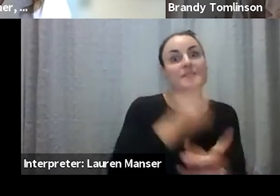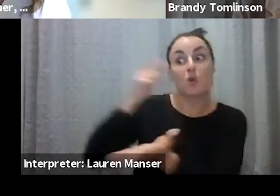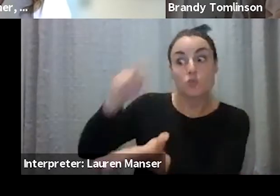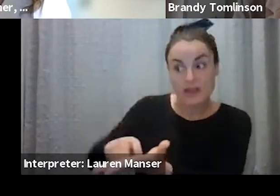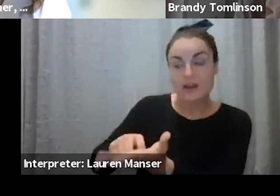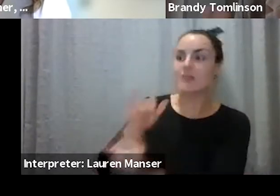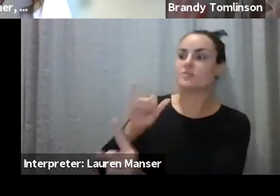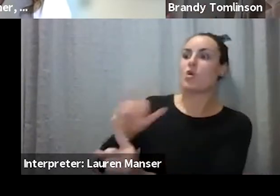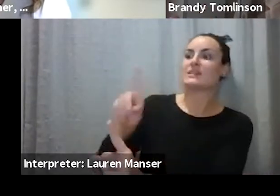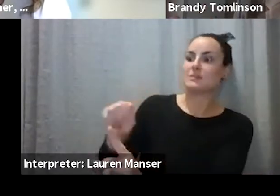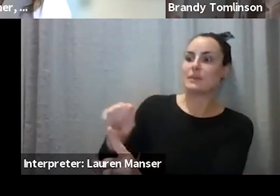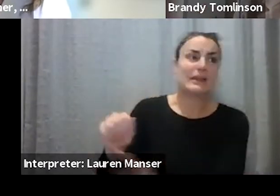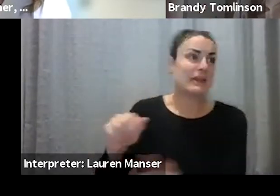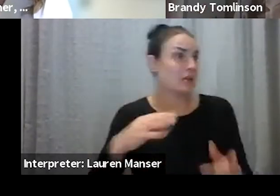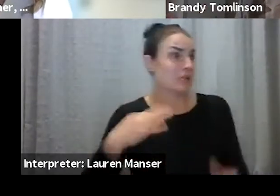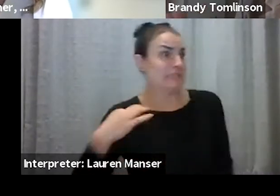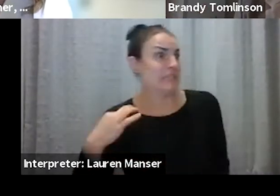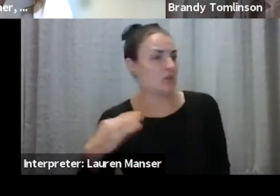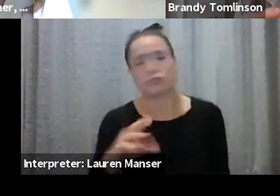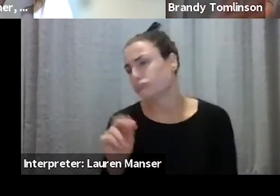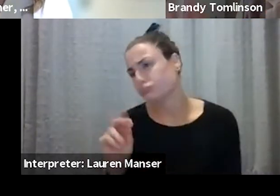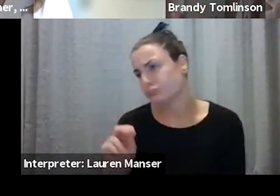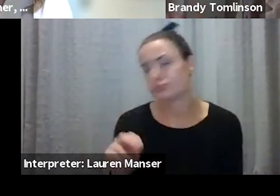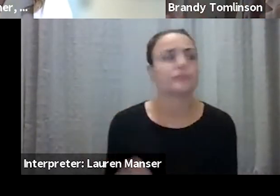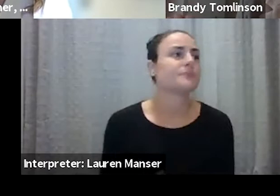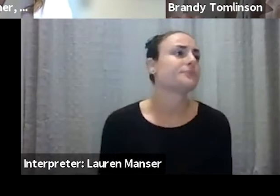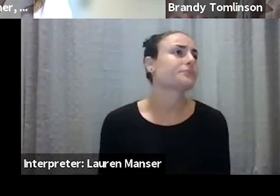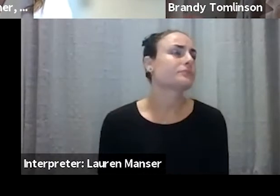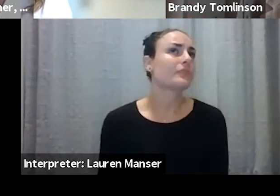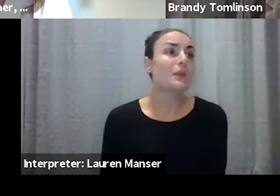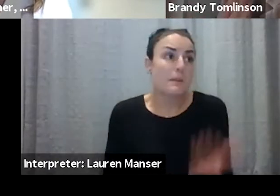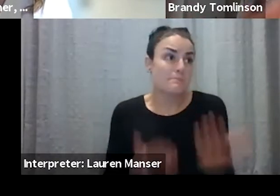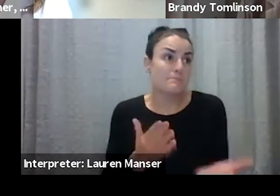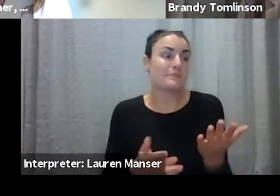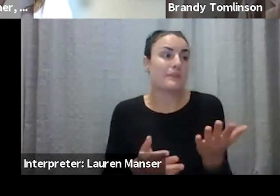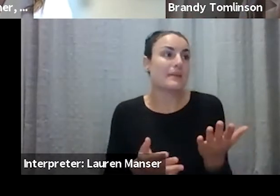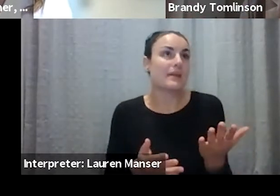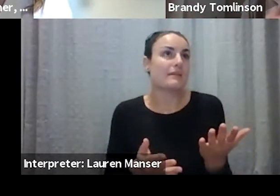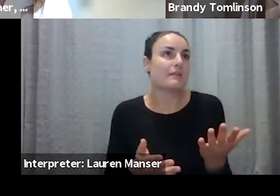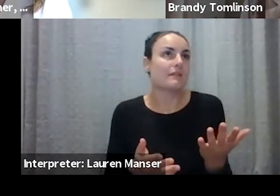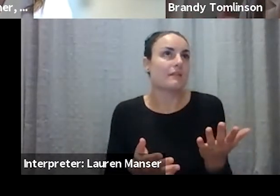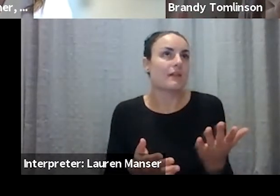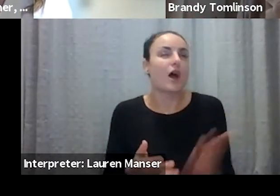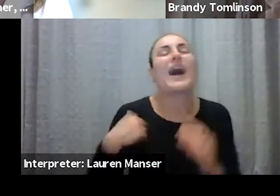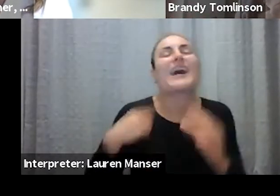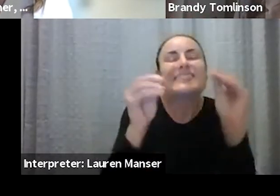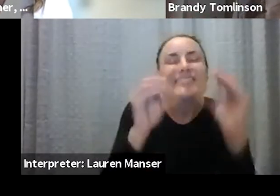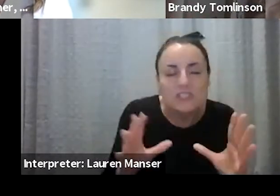it could be even a gym teacher or recognizing their child is having a difficult time following instruction.